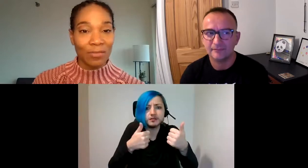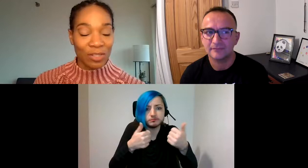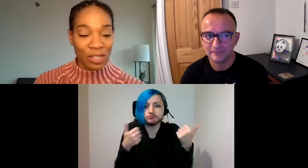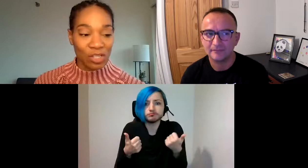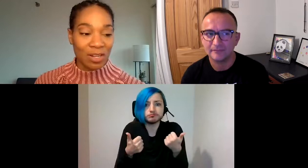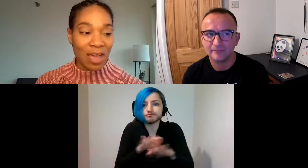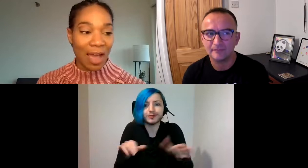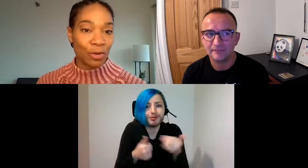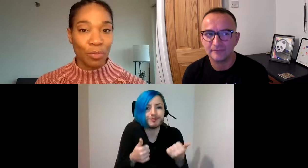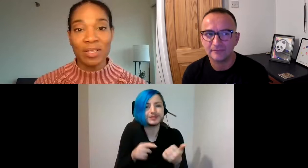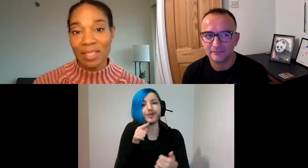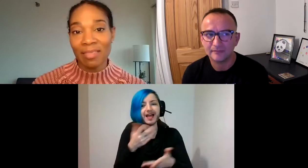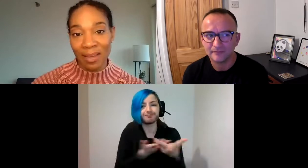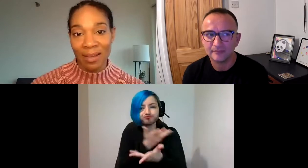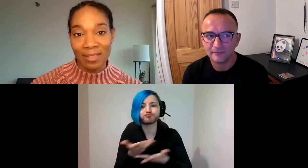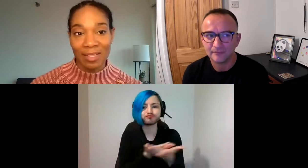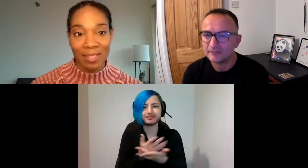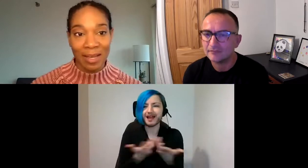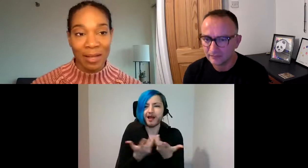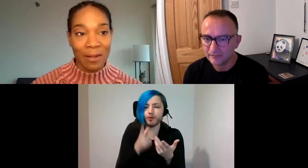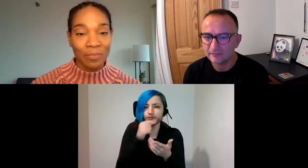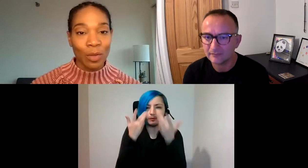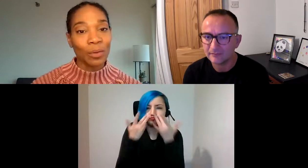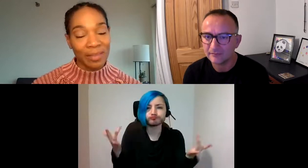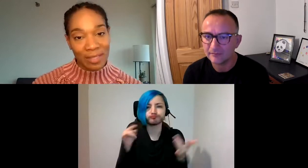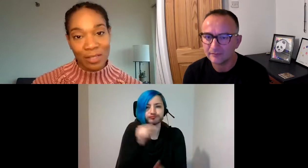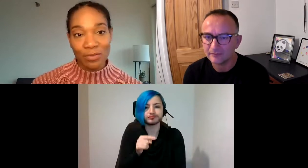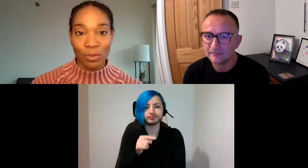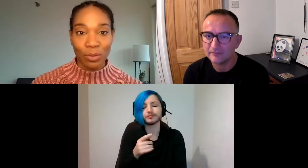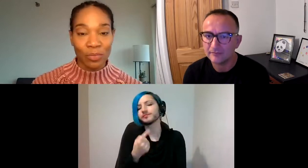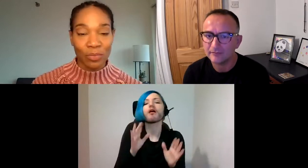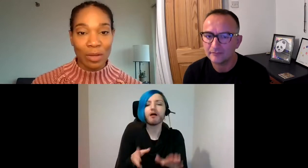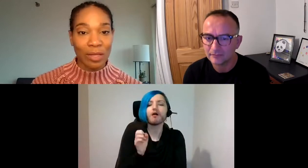this individual you know identifies with TGNC and what